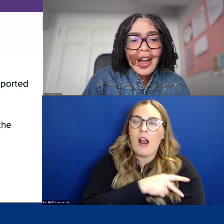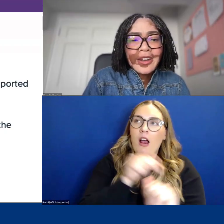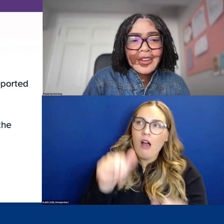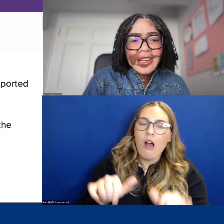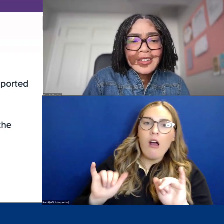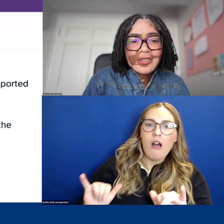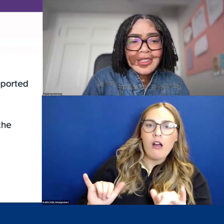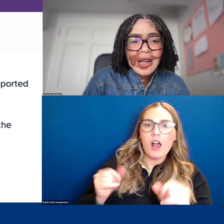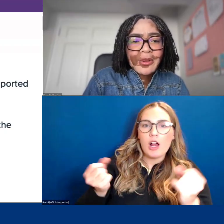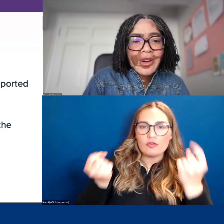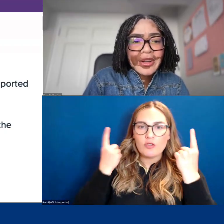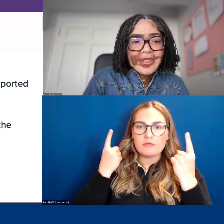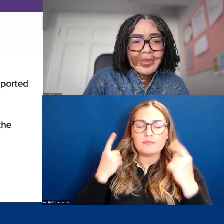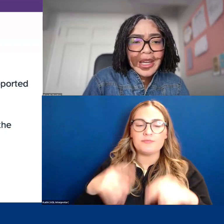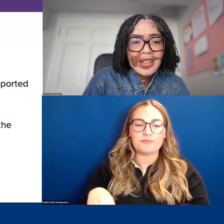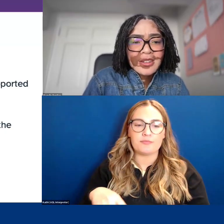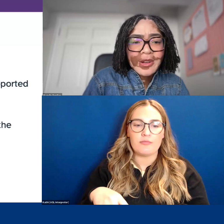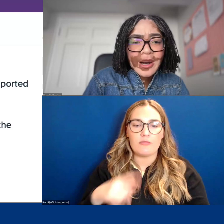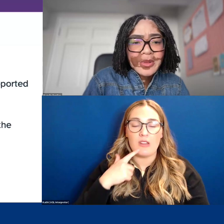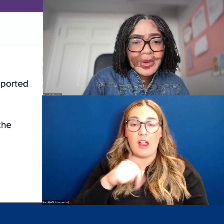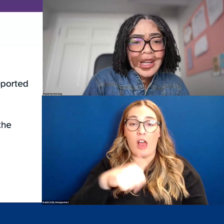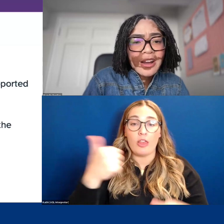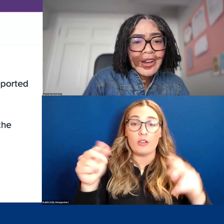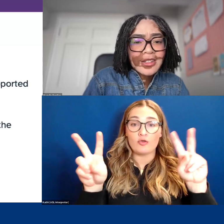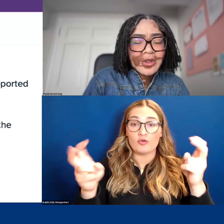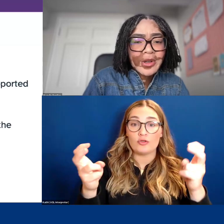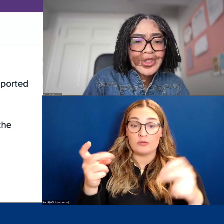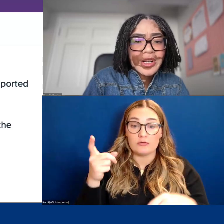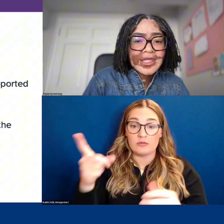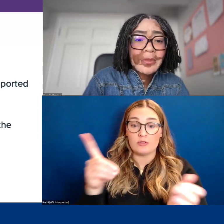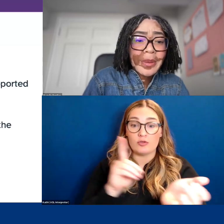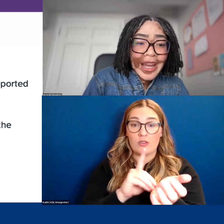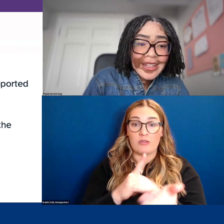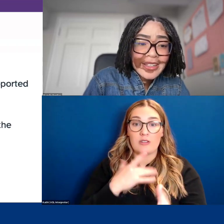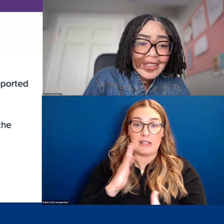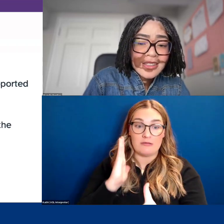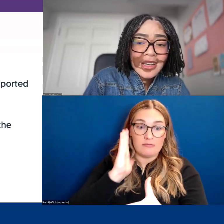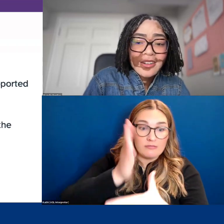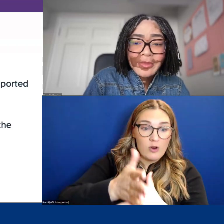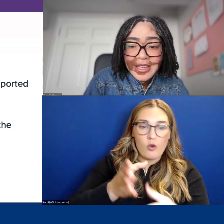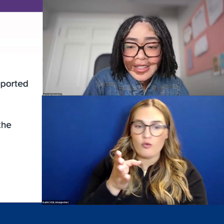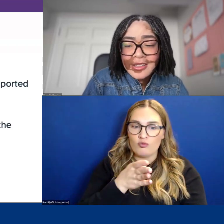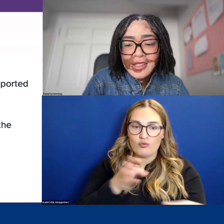Another issue is that providers may interrupt, redirect, or address companions instead of patients.